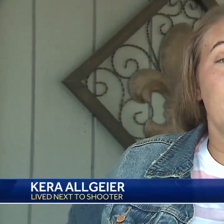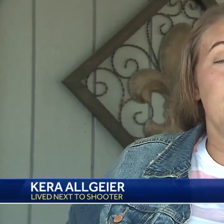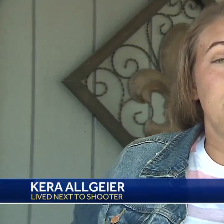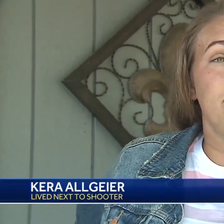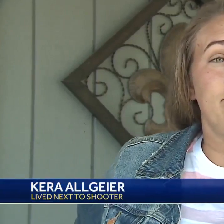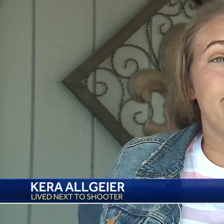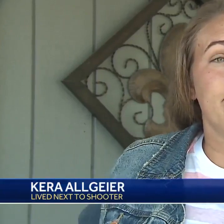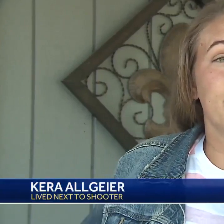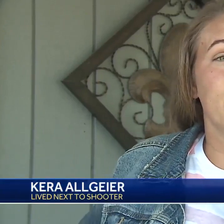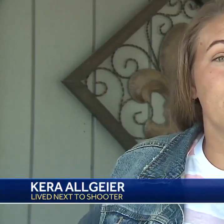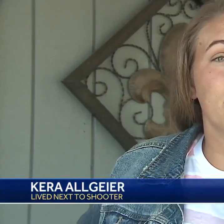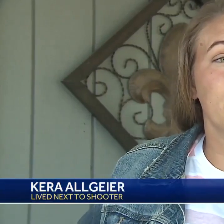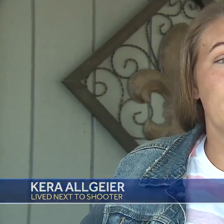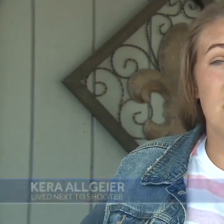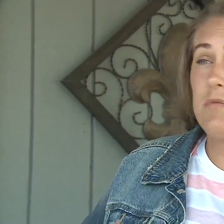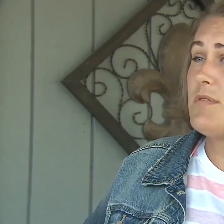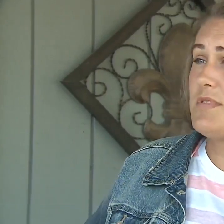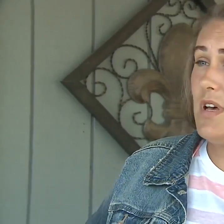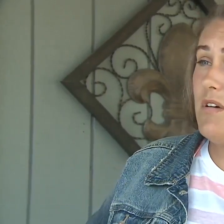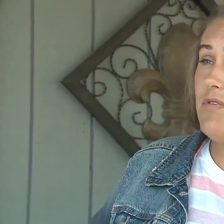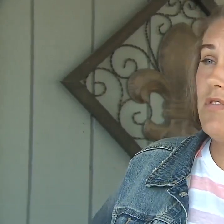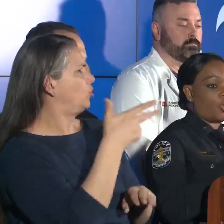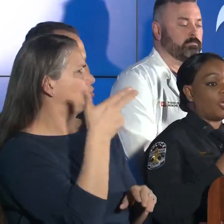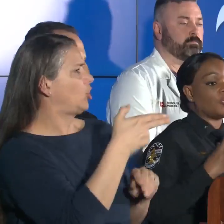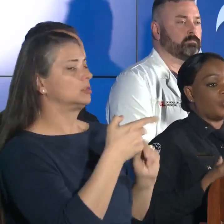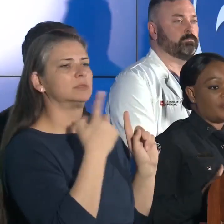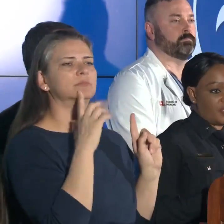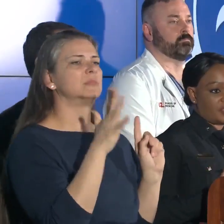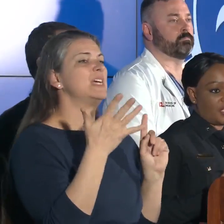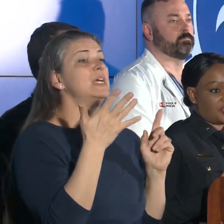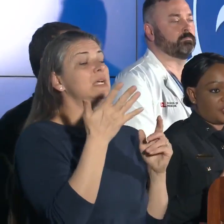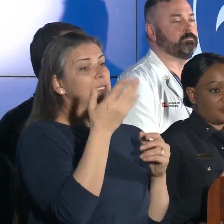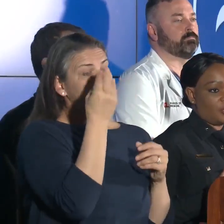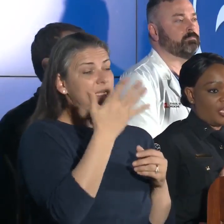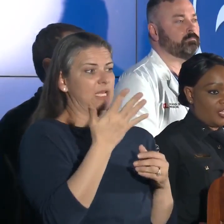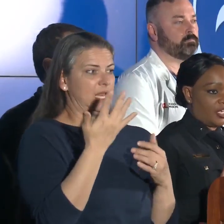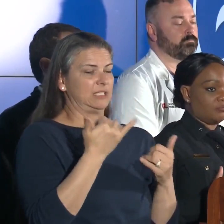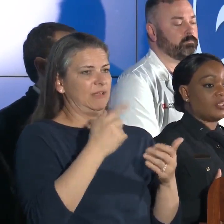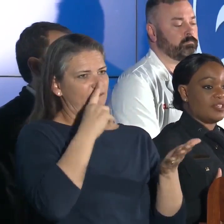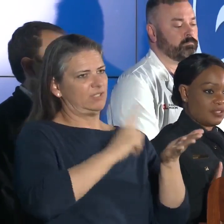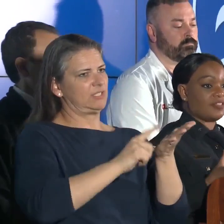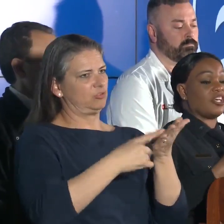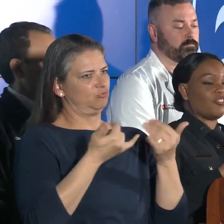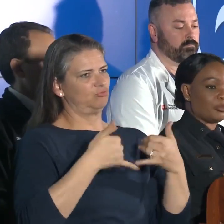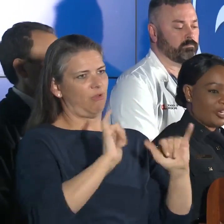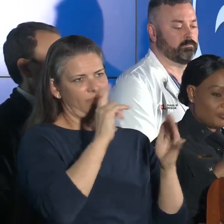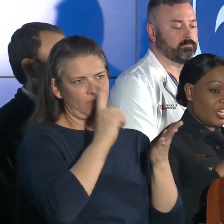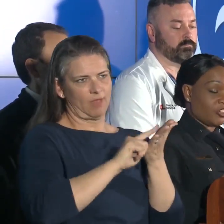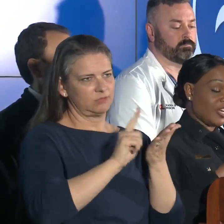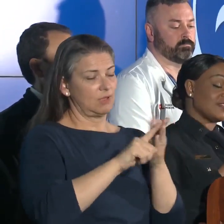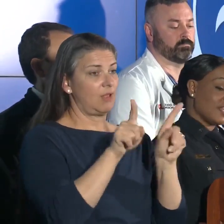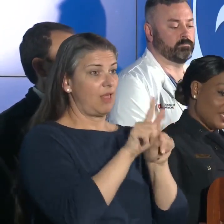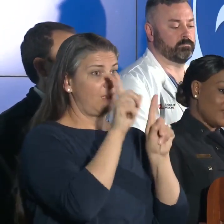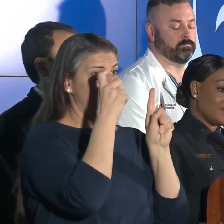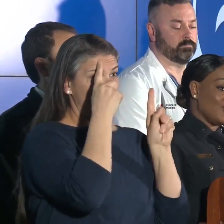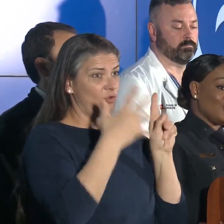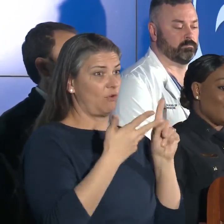YOU KNOW, ALWAYS FRIENDLY, SAID HER. HE WAS MORE OF A QUIET GUY. HE KEPT TO HIMSELF.